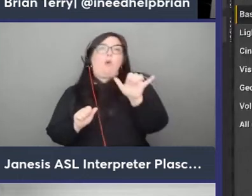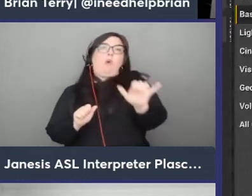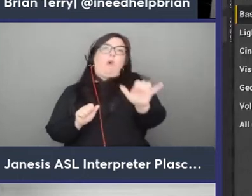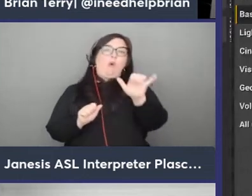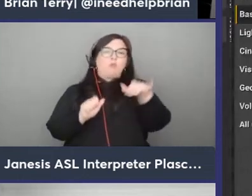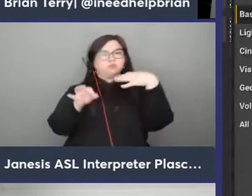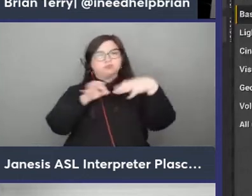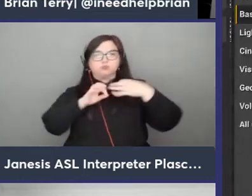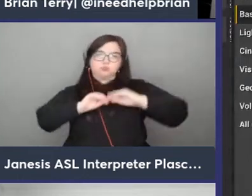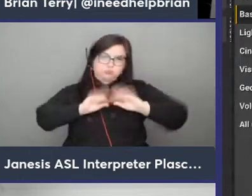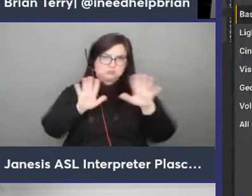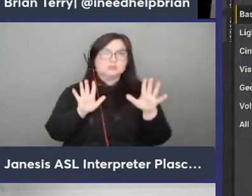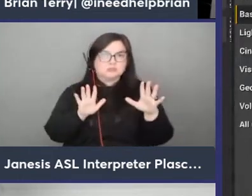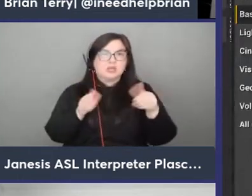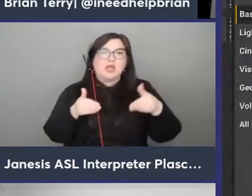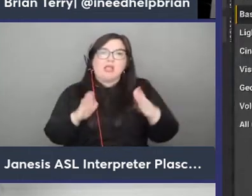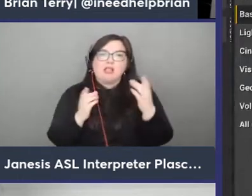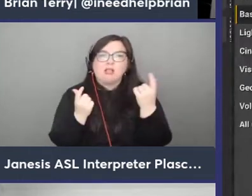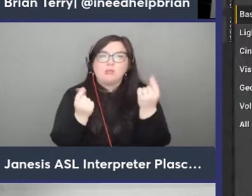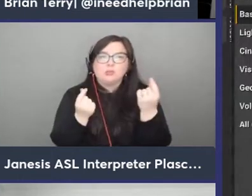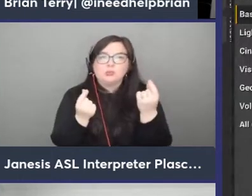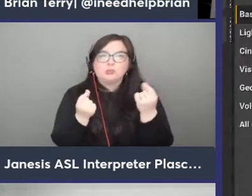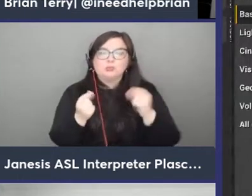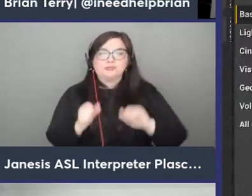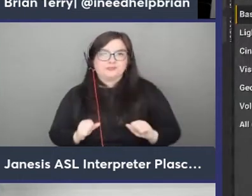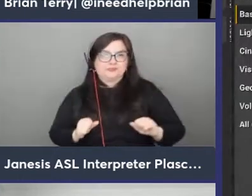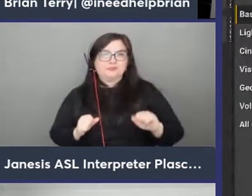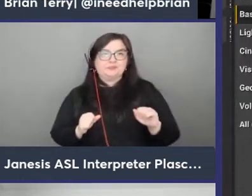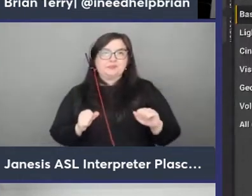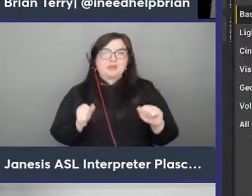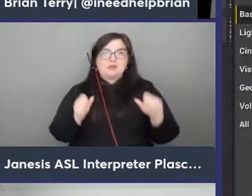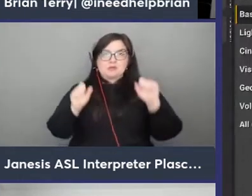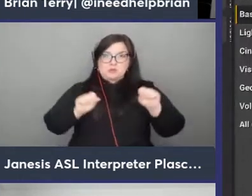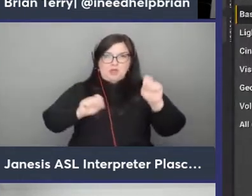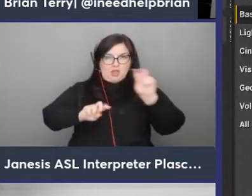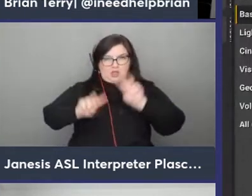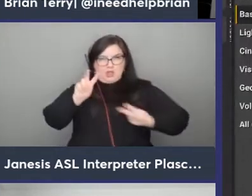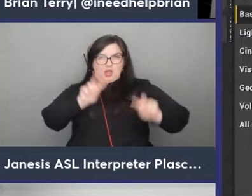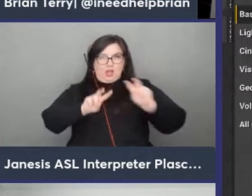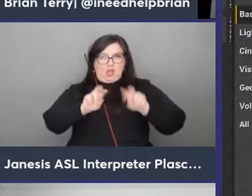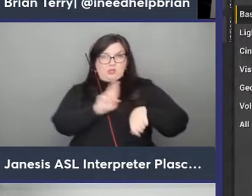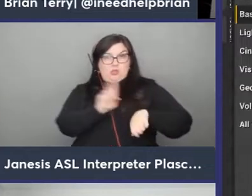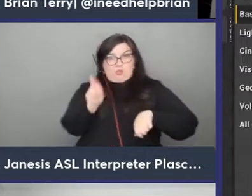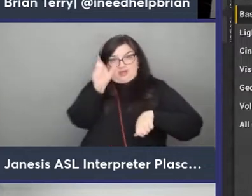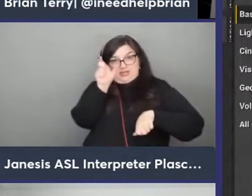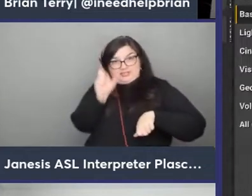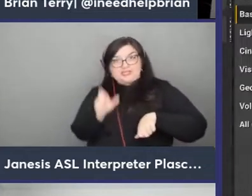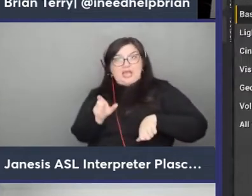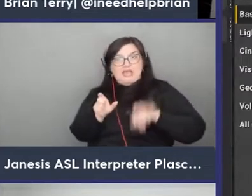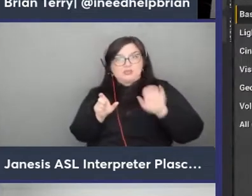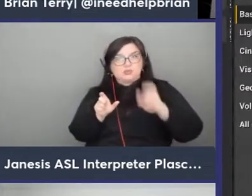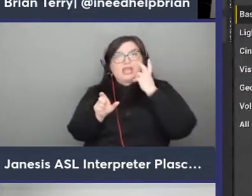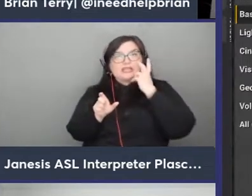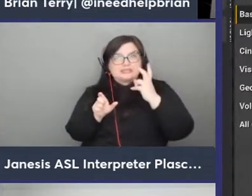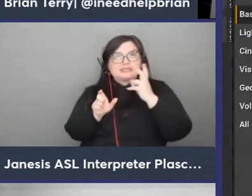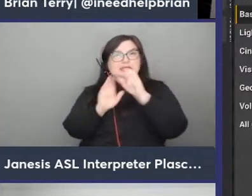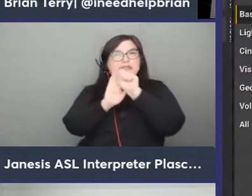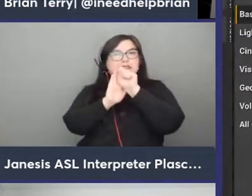What this basically lets you do is just kind of like look at, and so on the right hand side, you can see some of these samples.